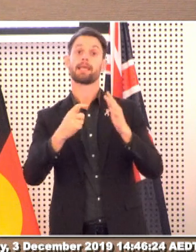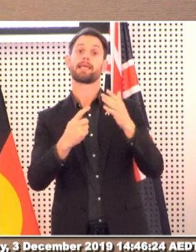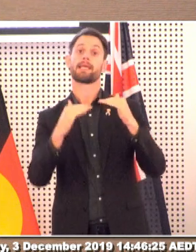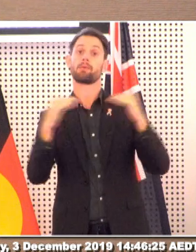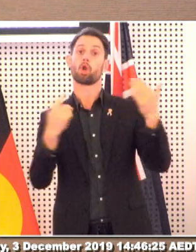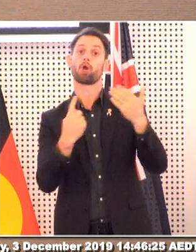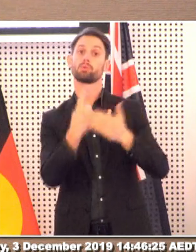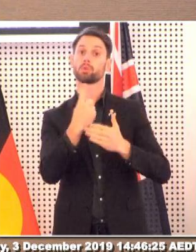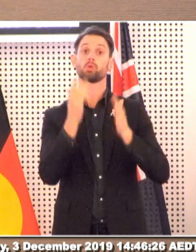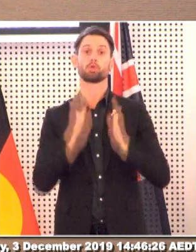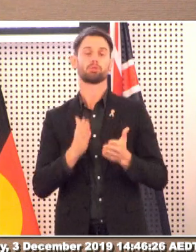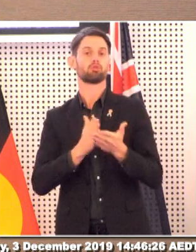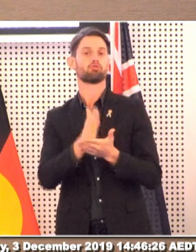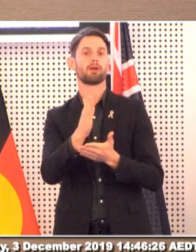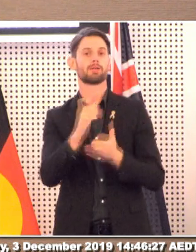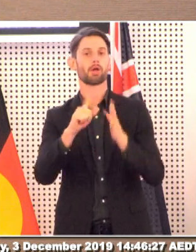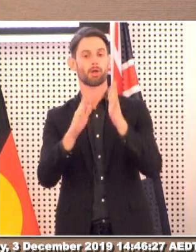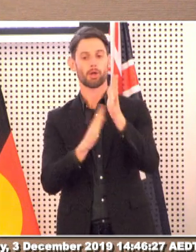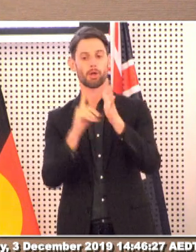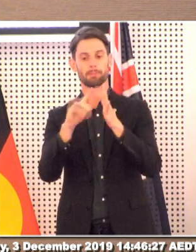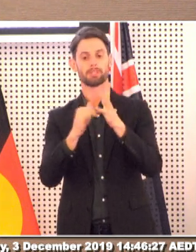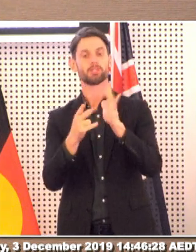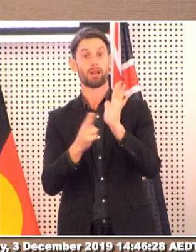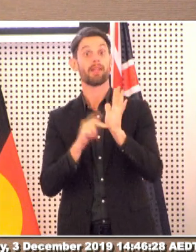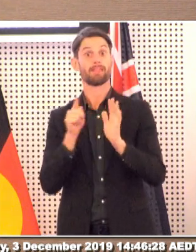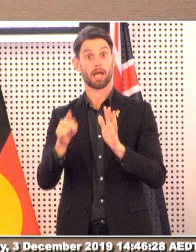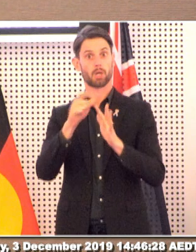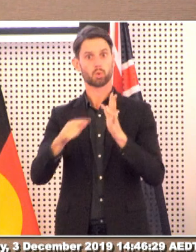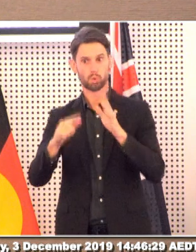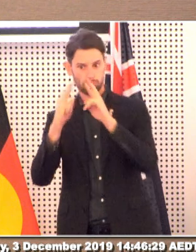report on the charter, and we would be one of the organisations that would contribute to that.